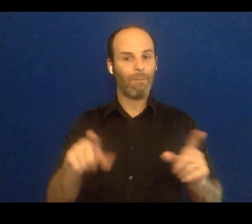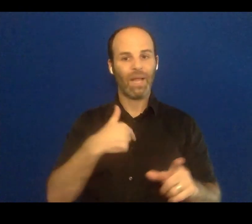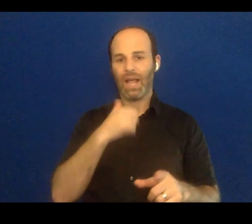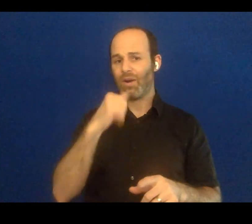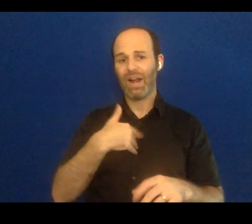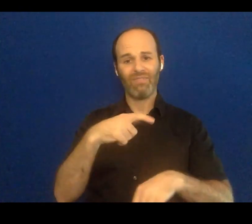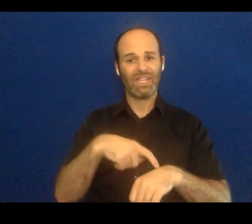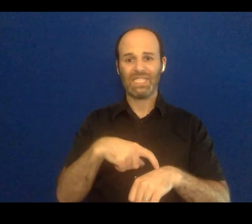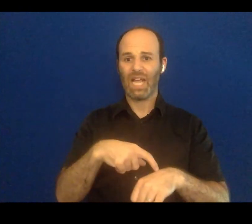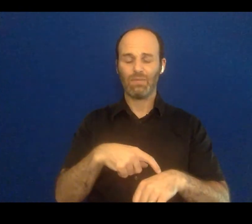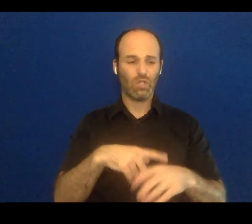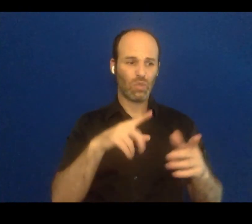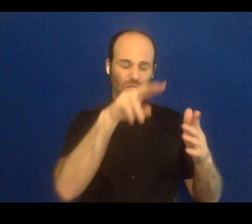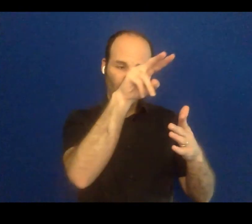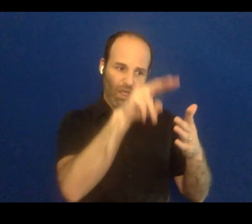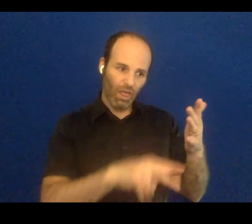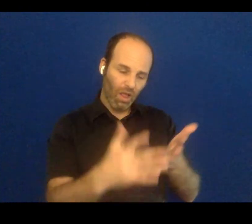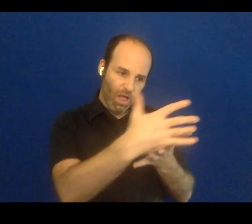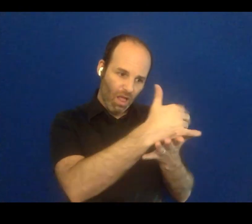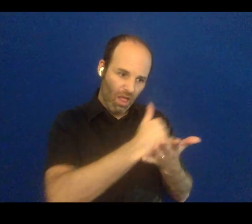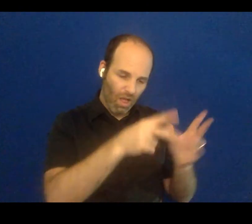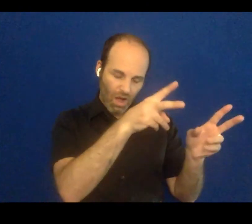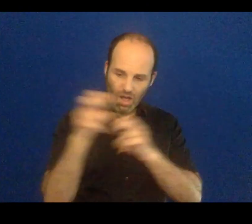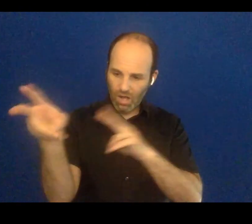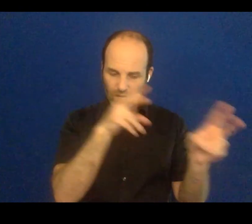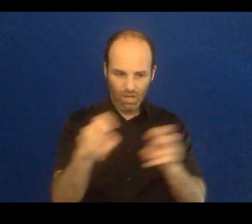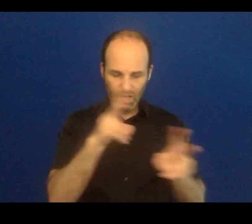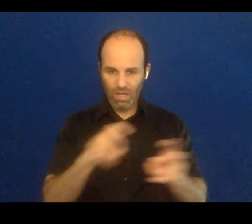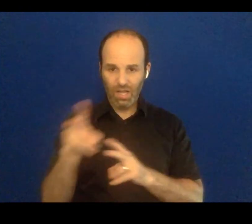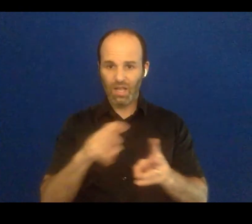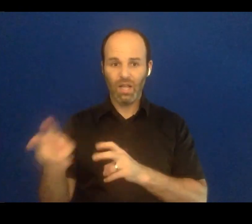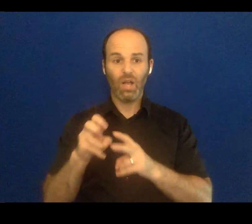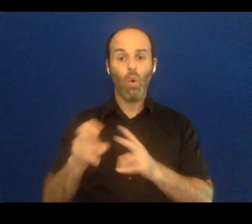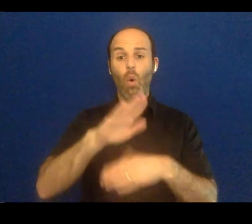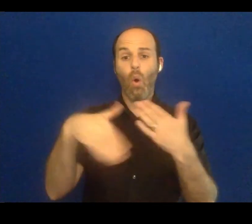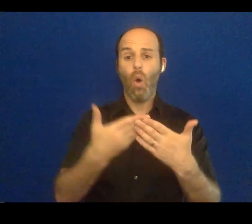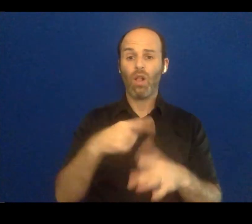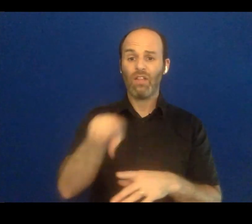DON'T HAVE TO TIME TO GATHER THEM UP AND COPY THEM. CAN ALL THOSE LINKS THAT